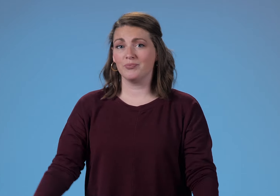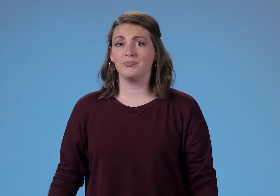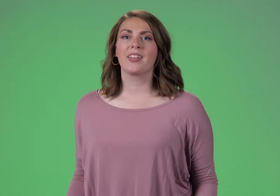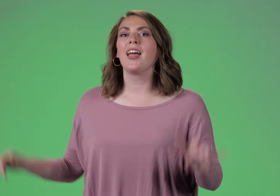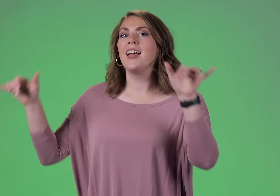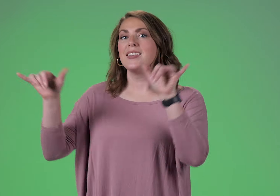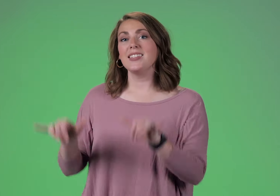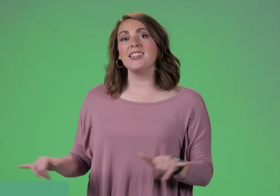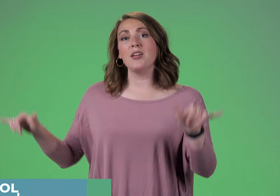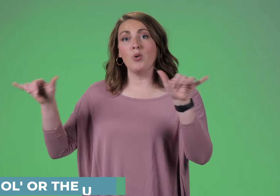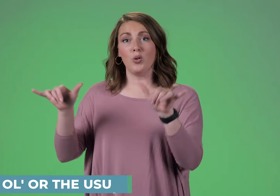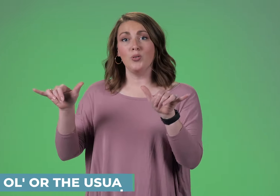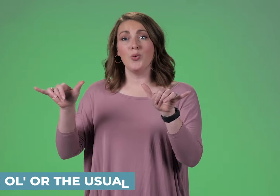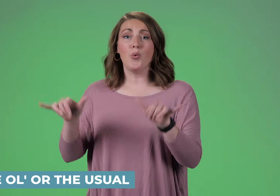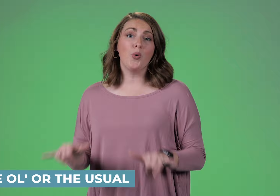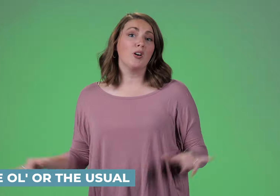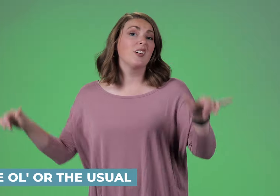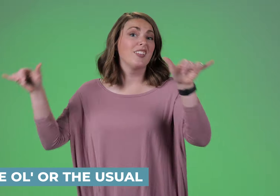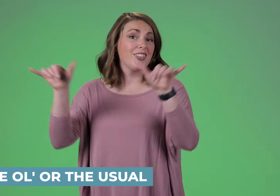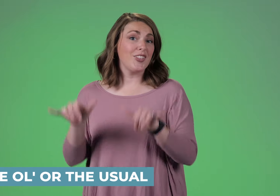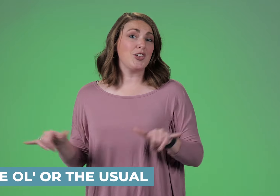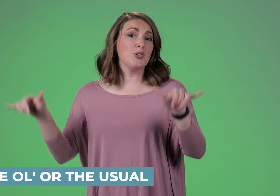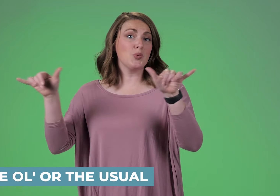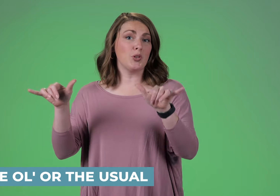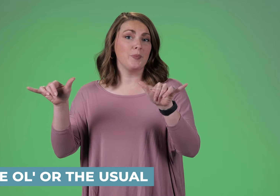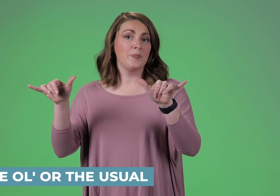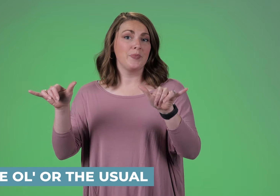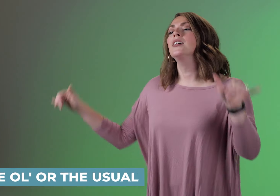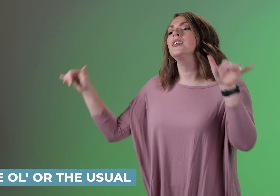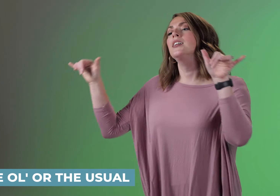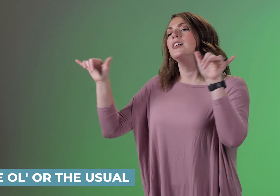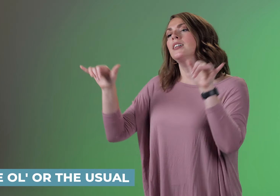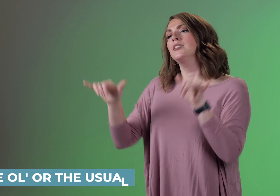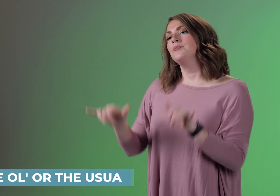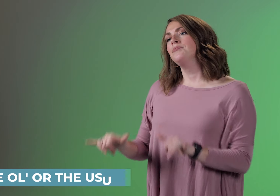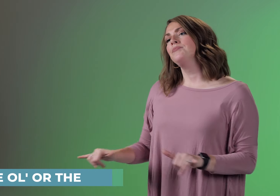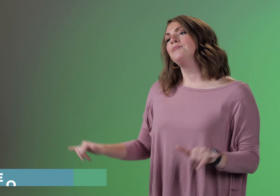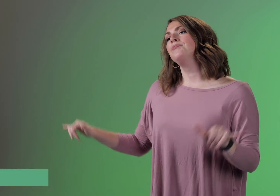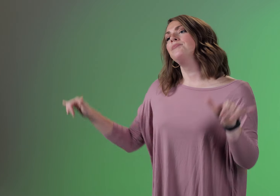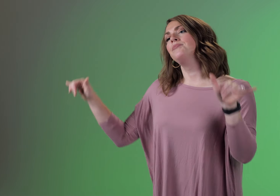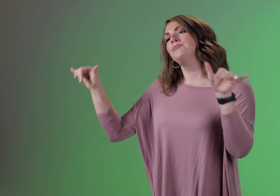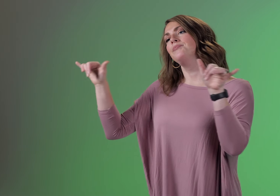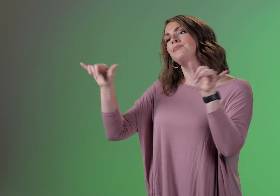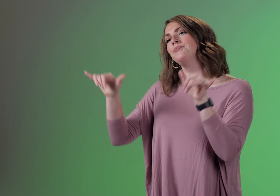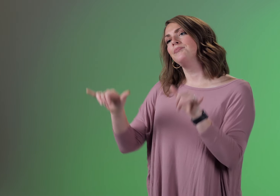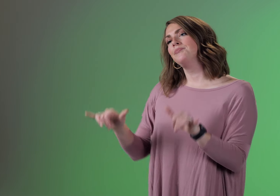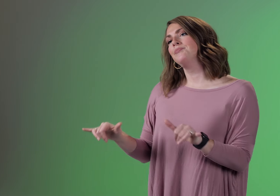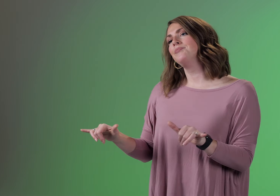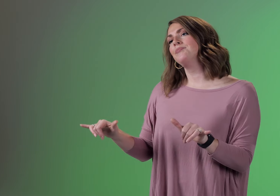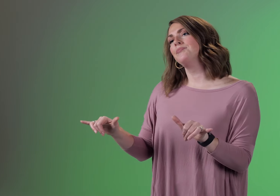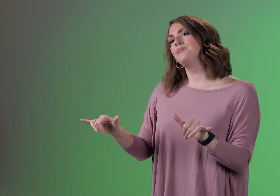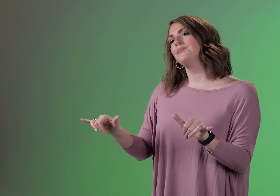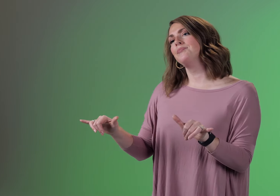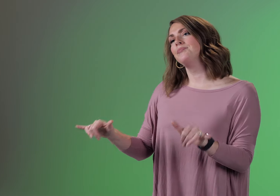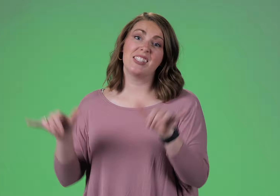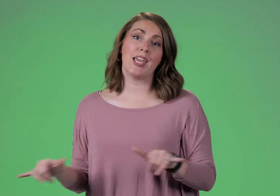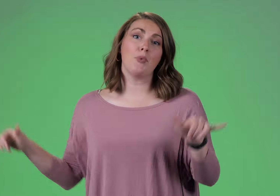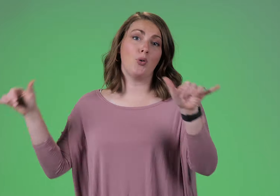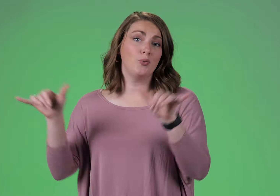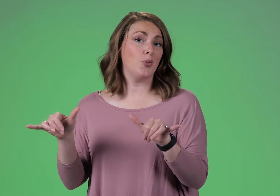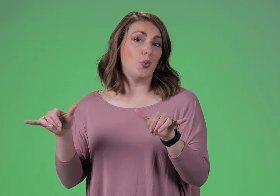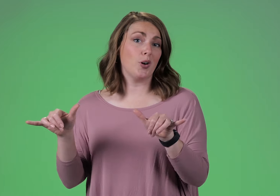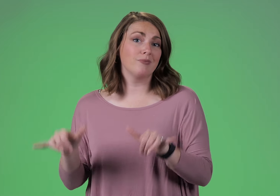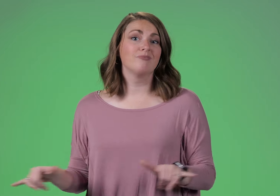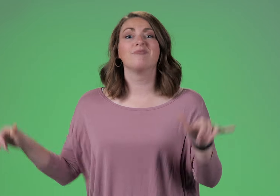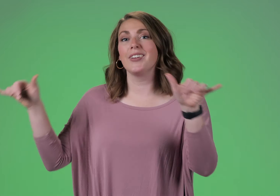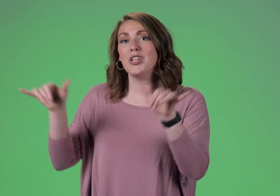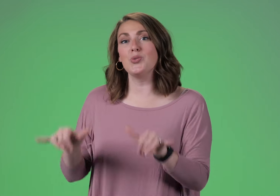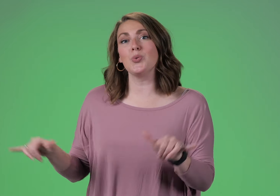"Same ole or the usual,' you got 'Y' hand shapes going in circles, 'same ole or usual.'